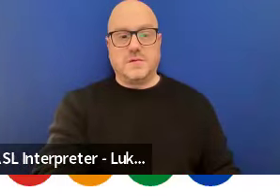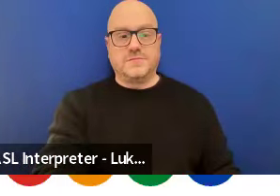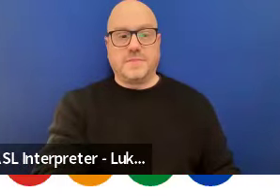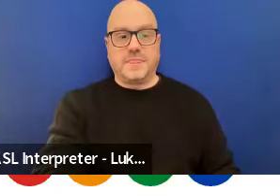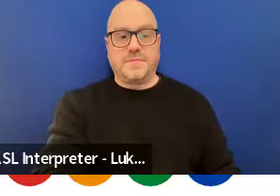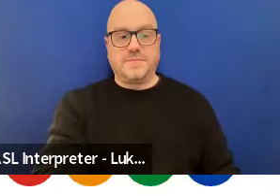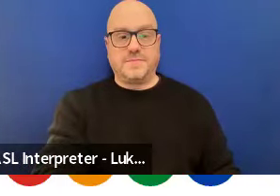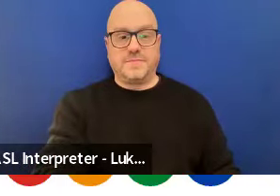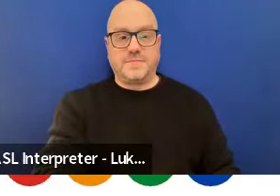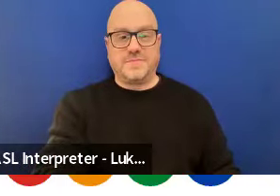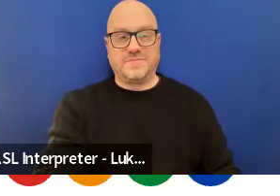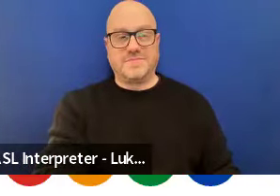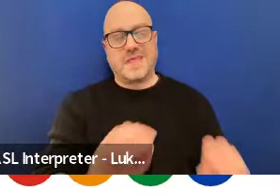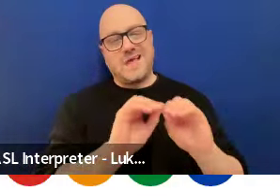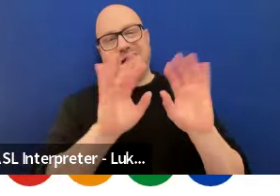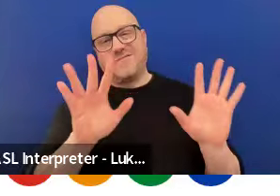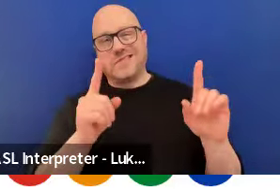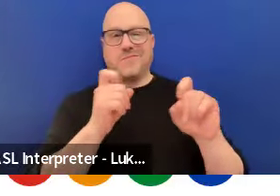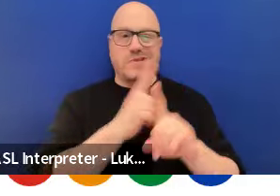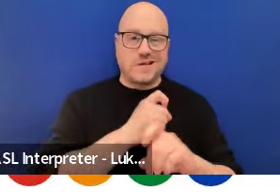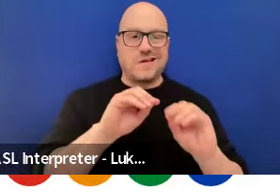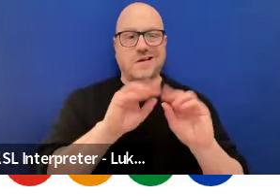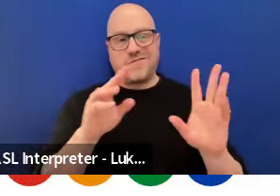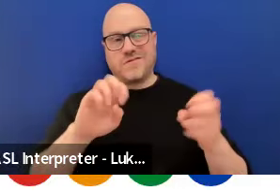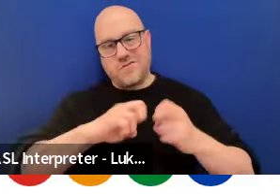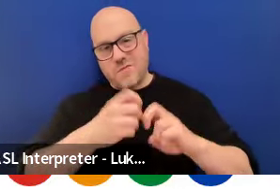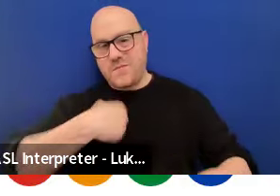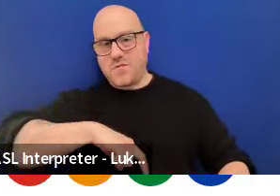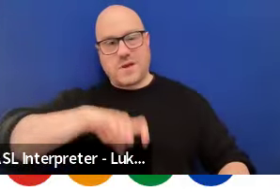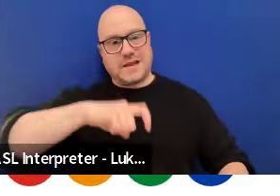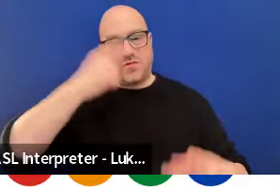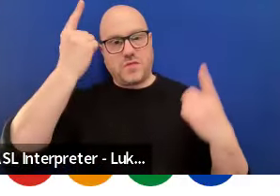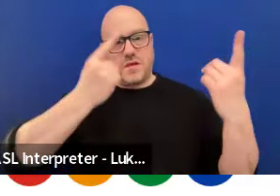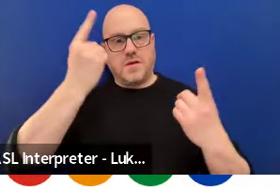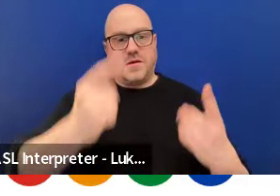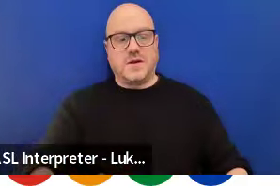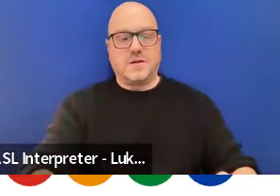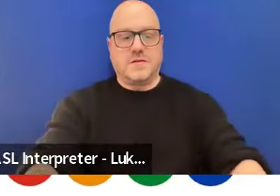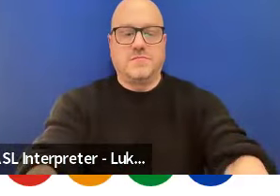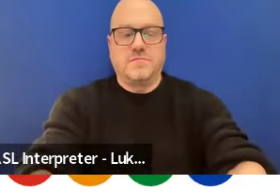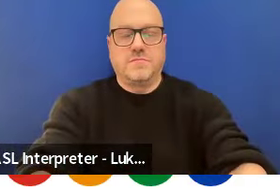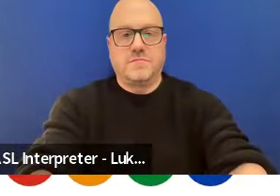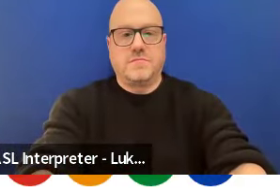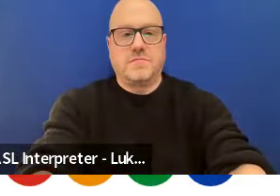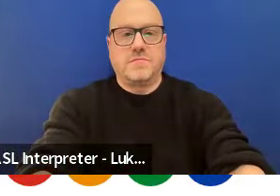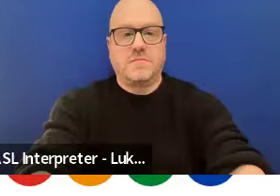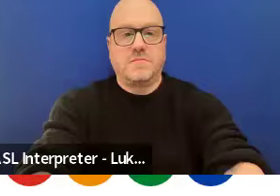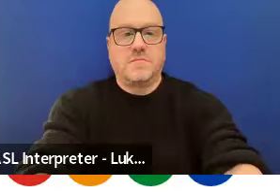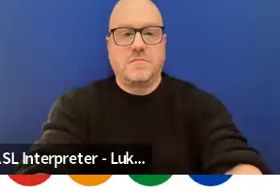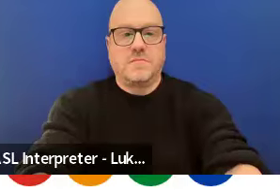TOOL FOR FOLKS. COLORED QR CODES.